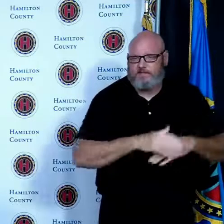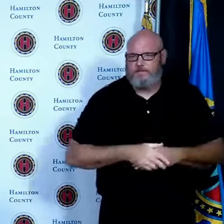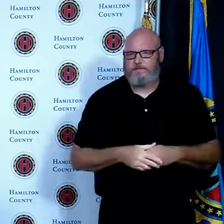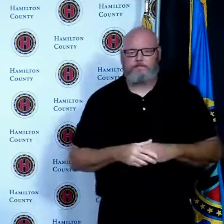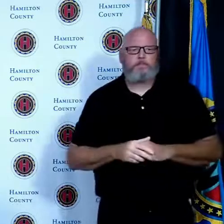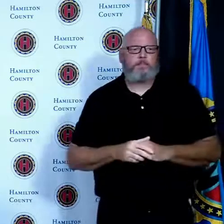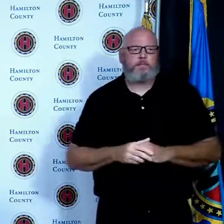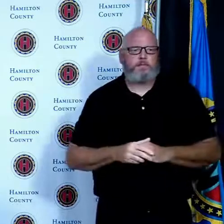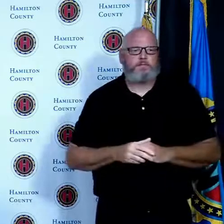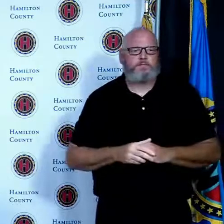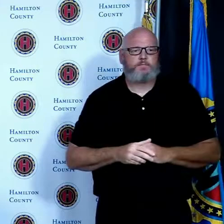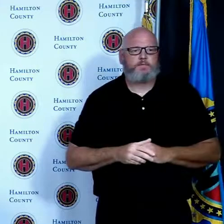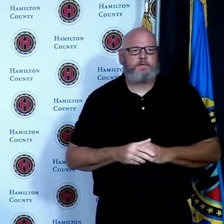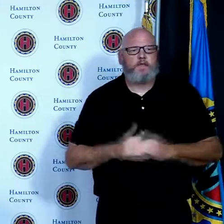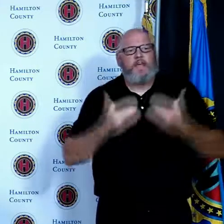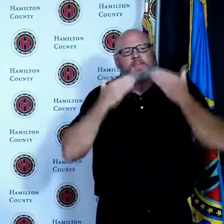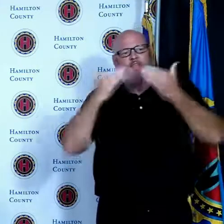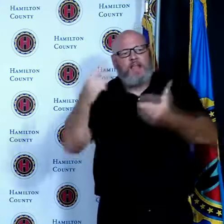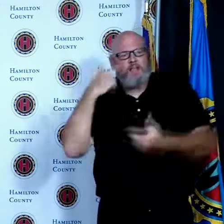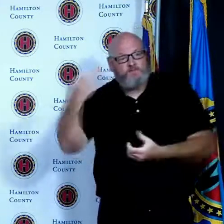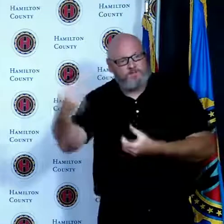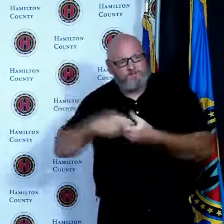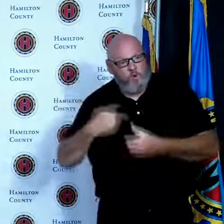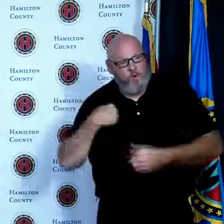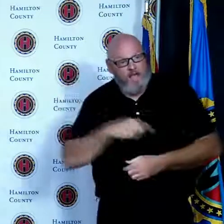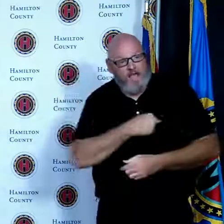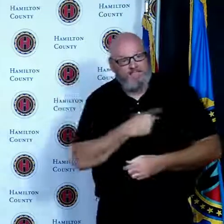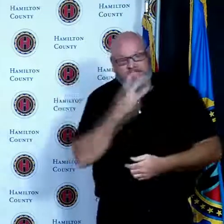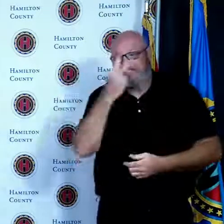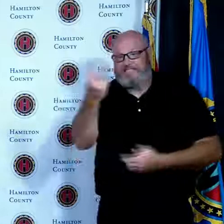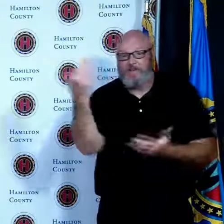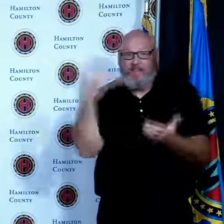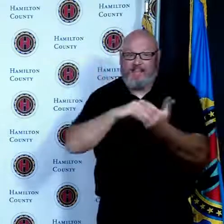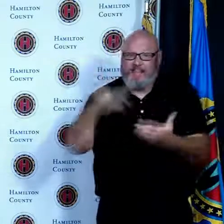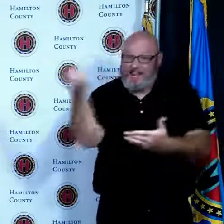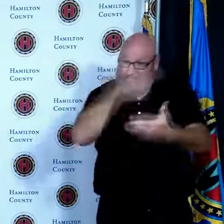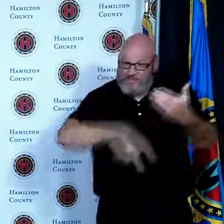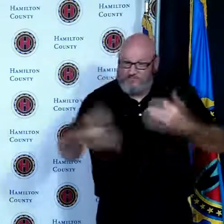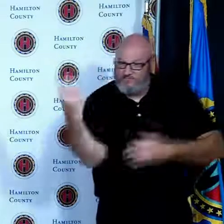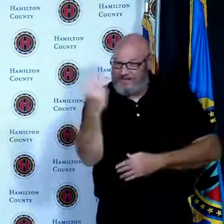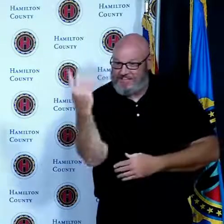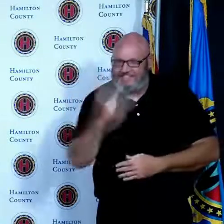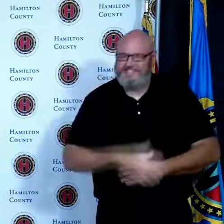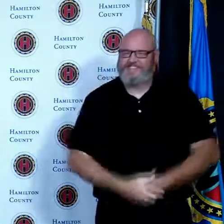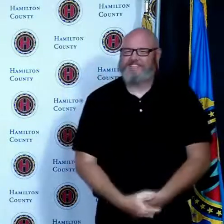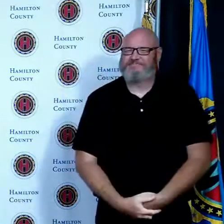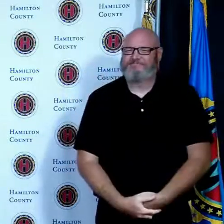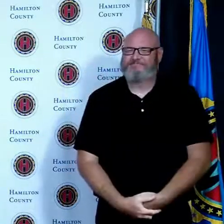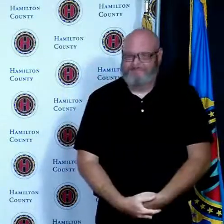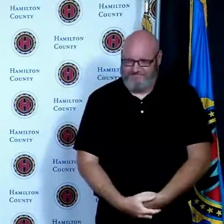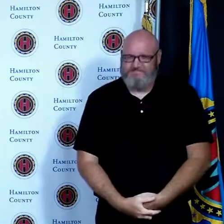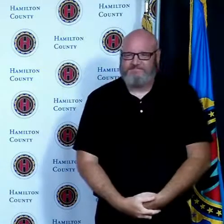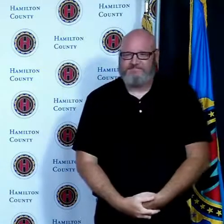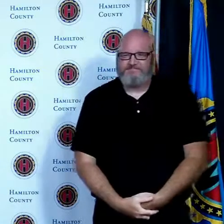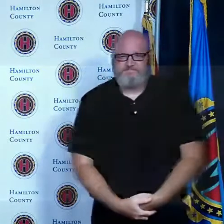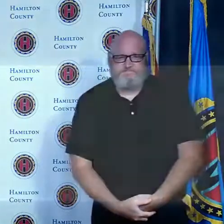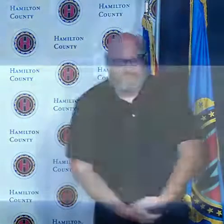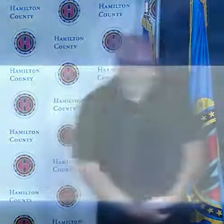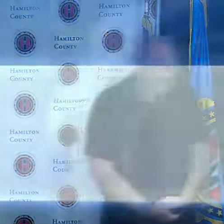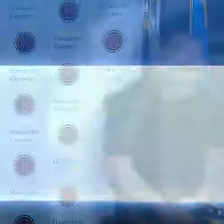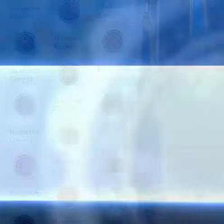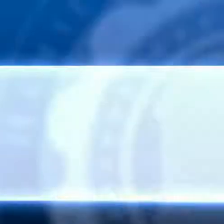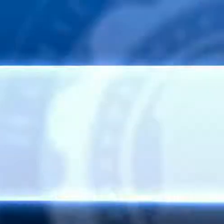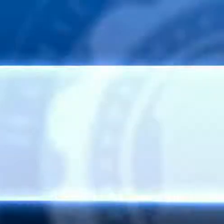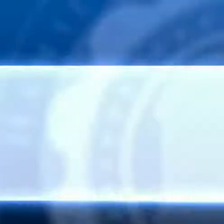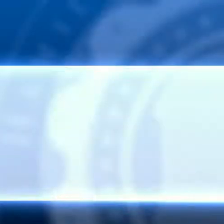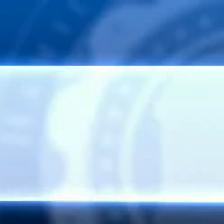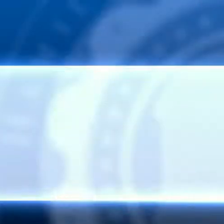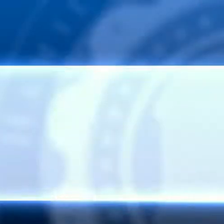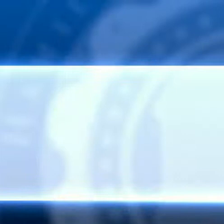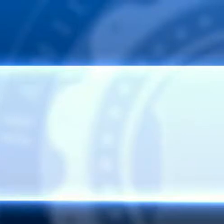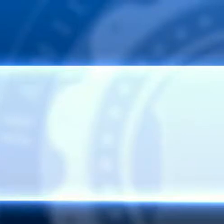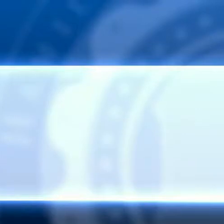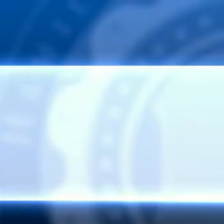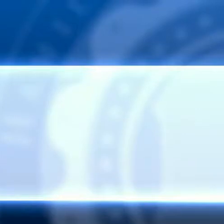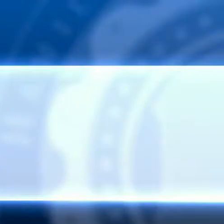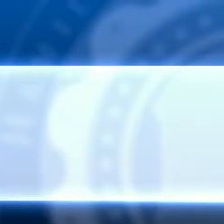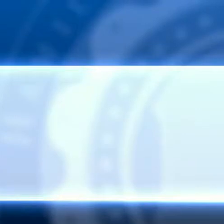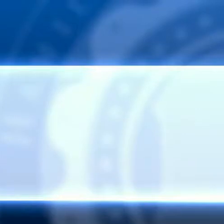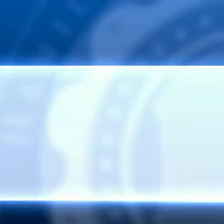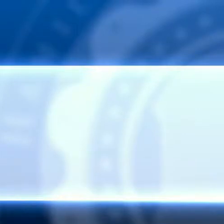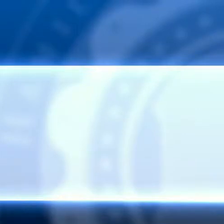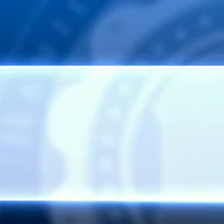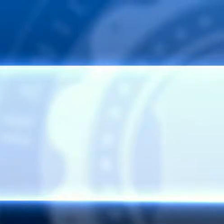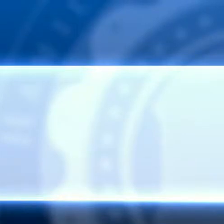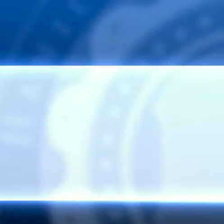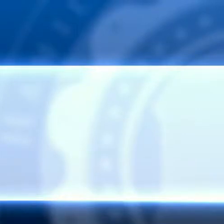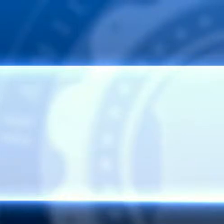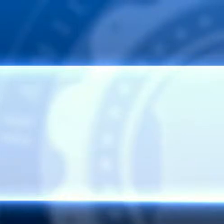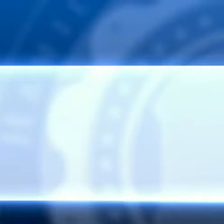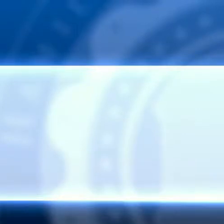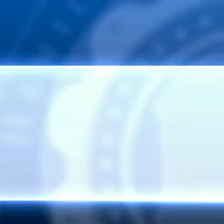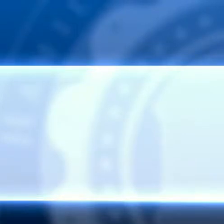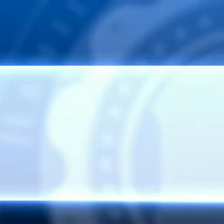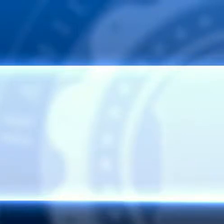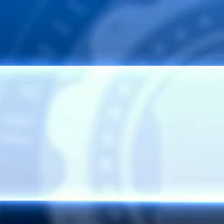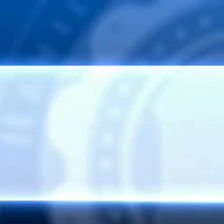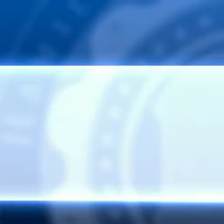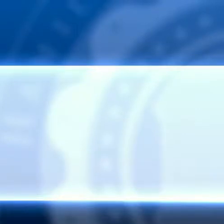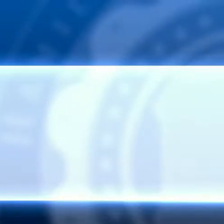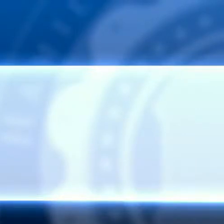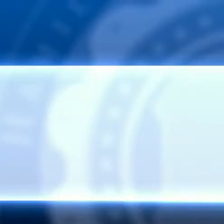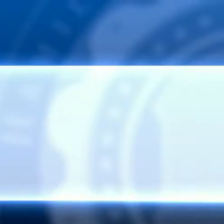Wednesday have a good week